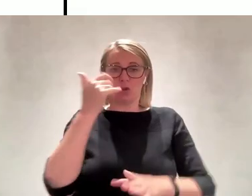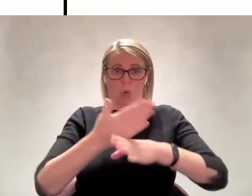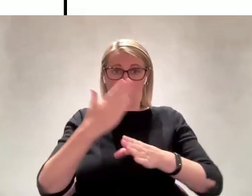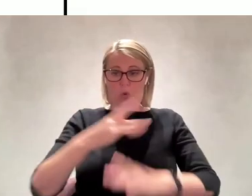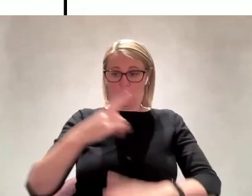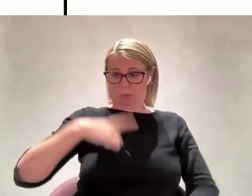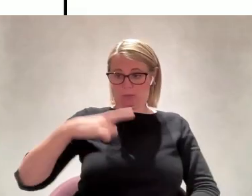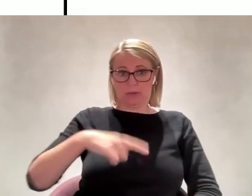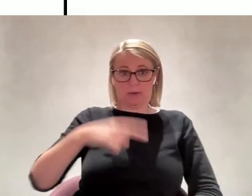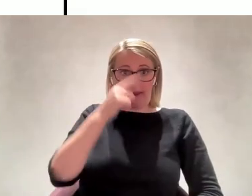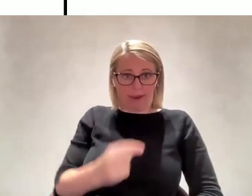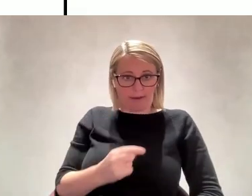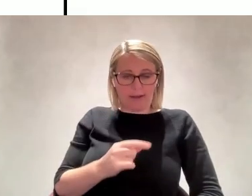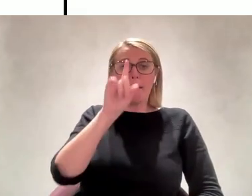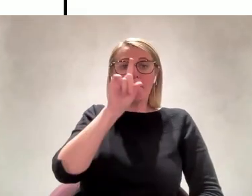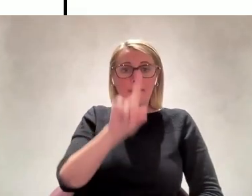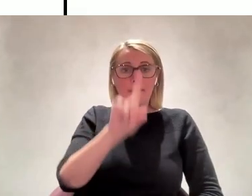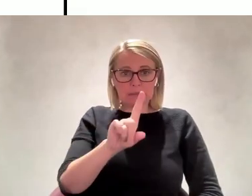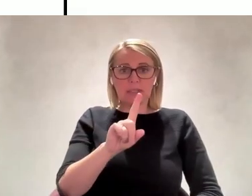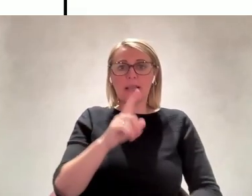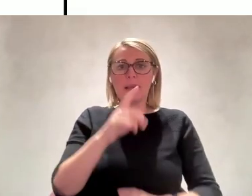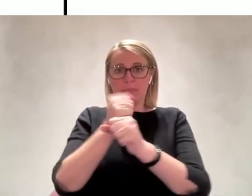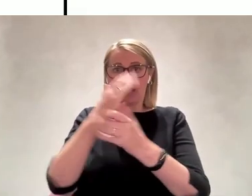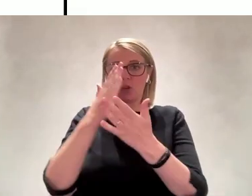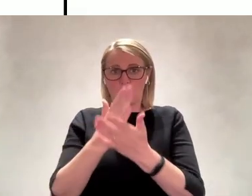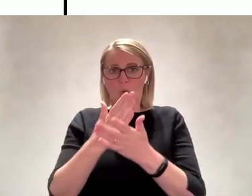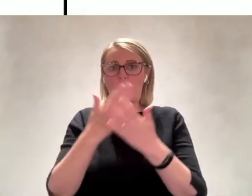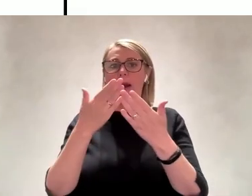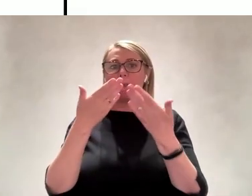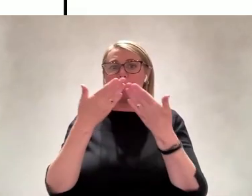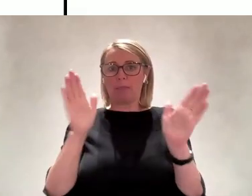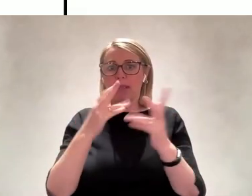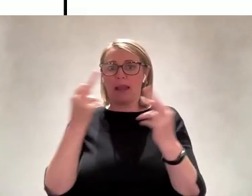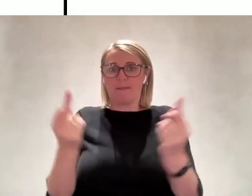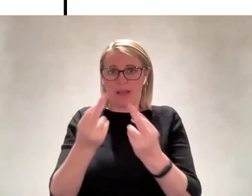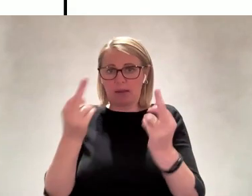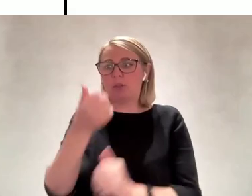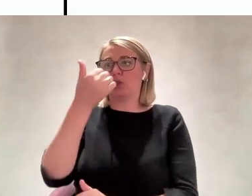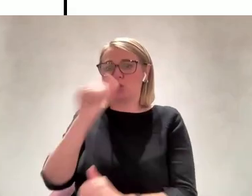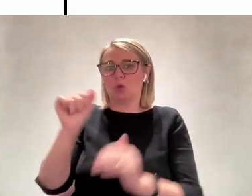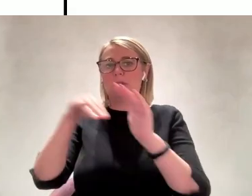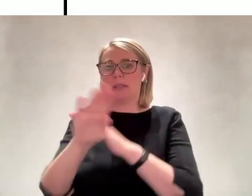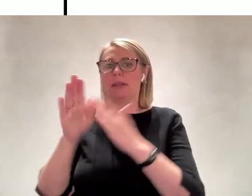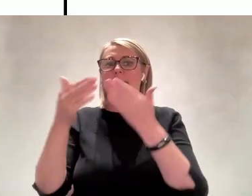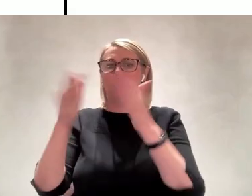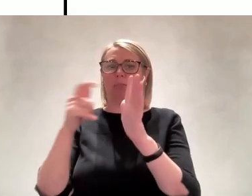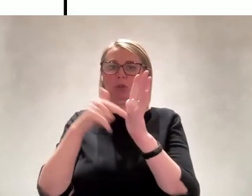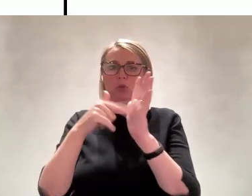work purposes, provided that publicly available information is used in public tools.